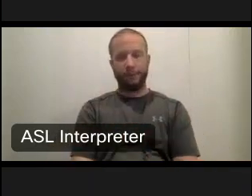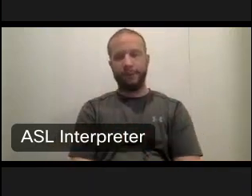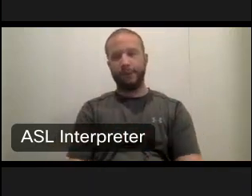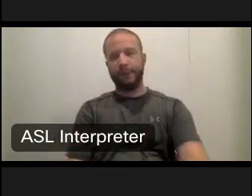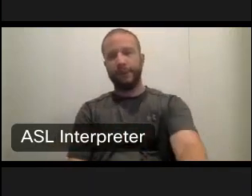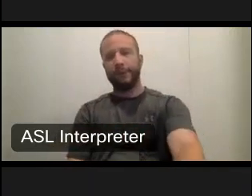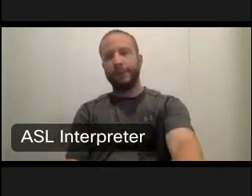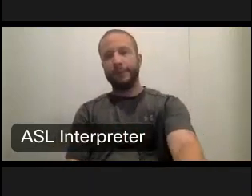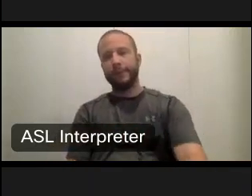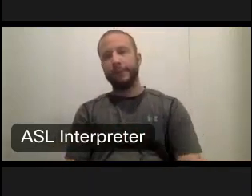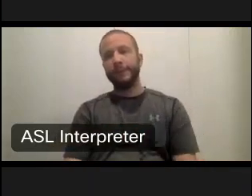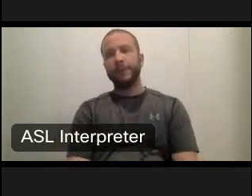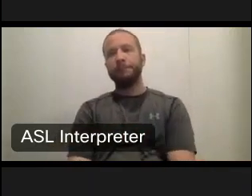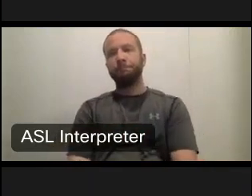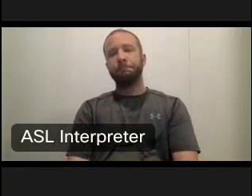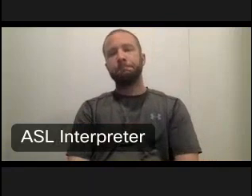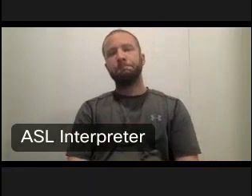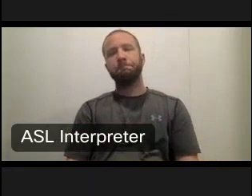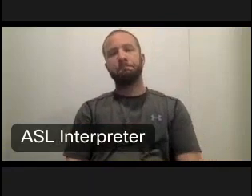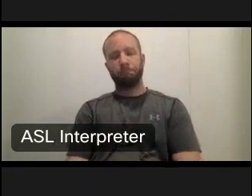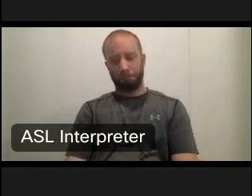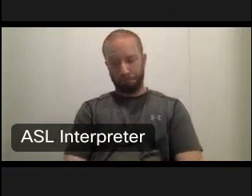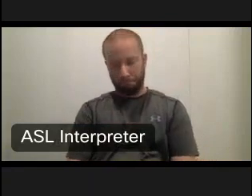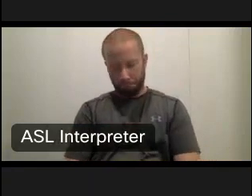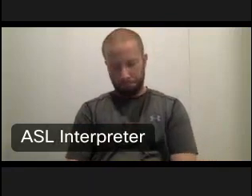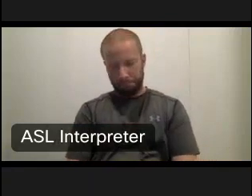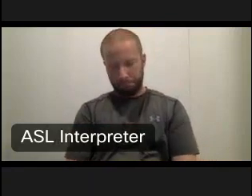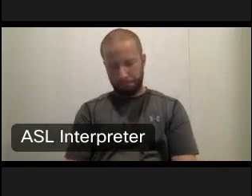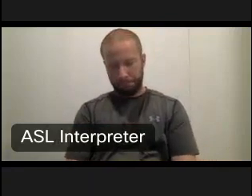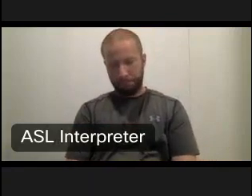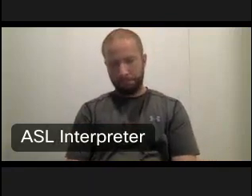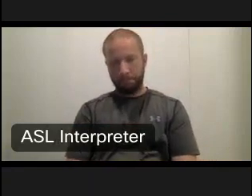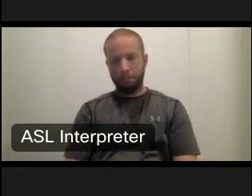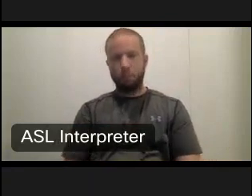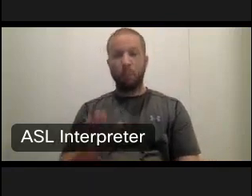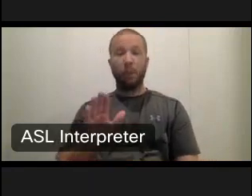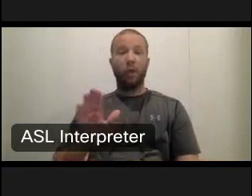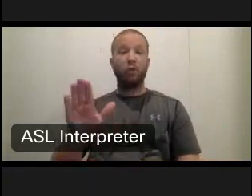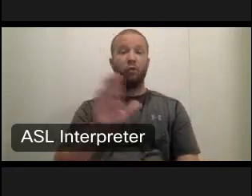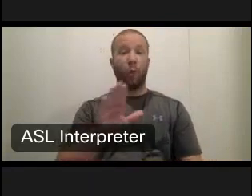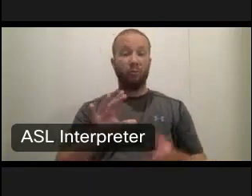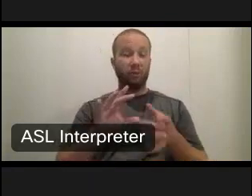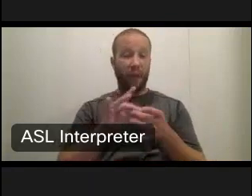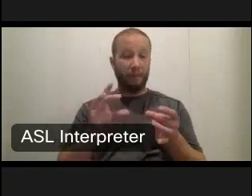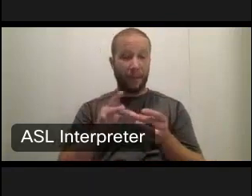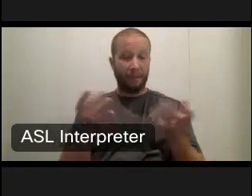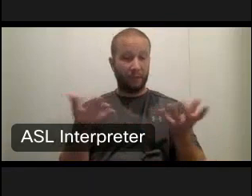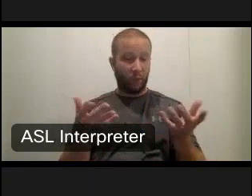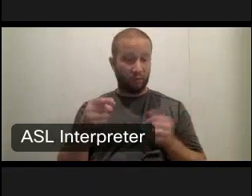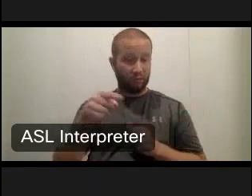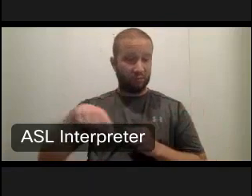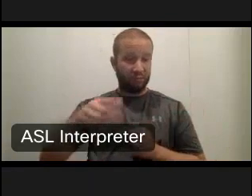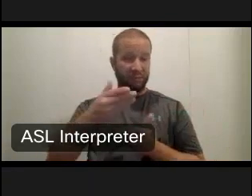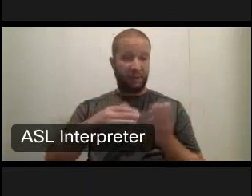um some of what we heard on the focus groups which was a focused feedback that we